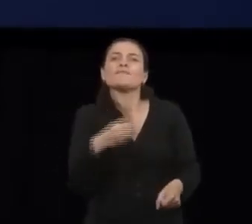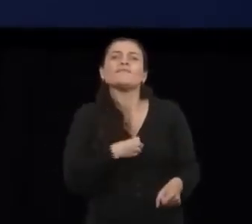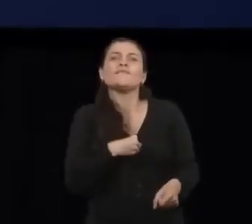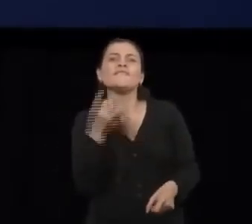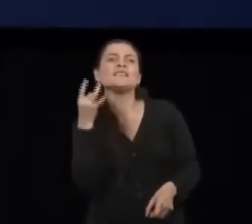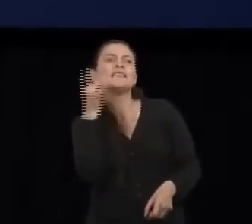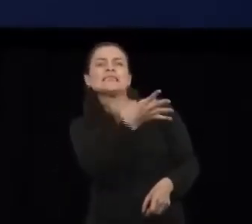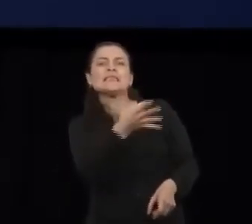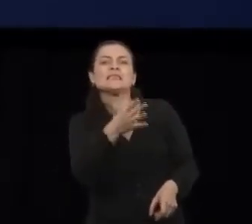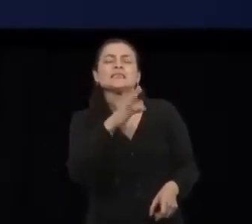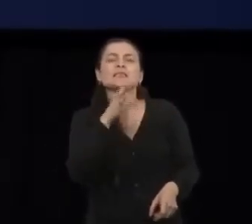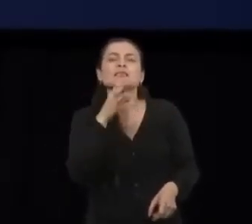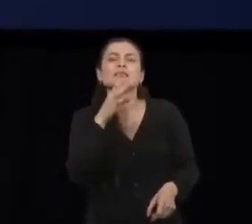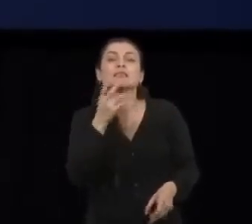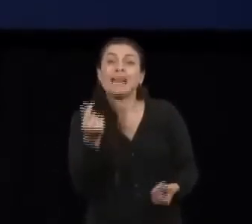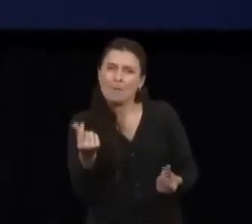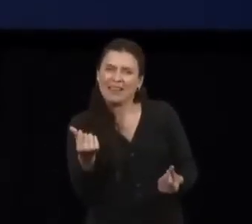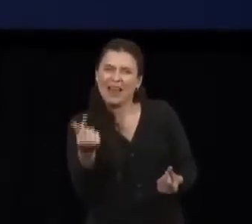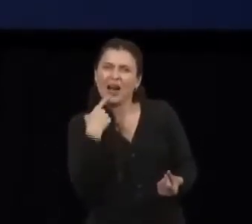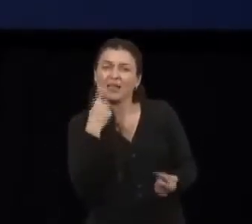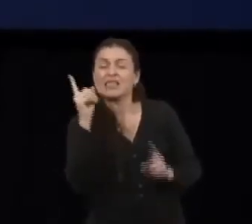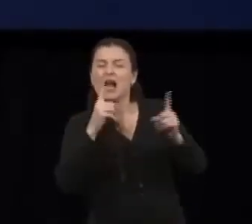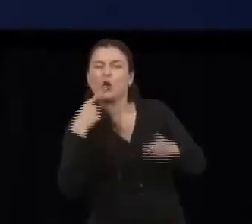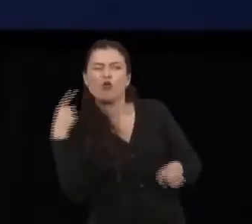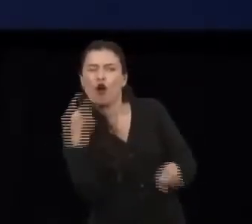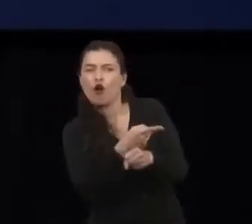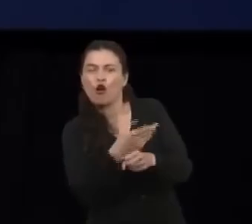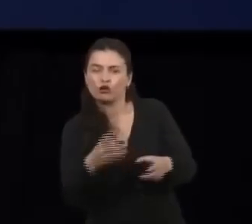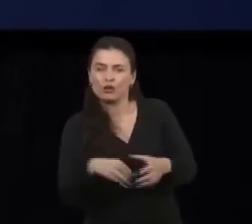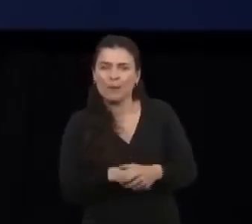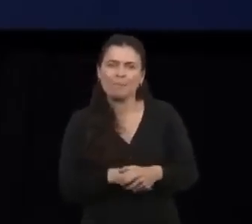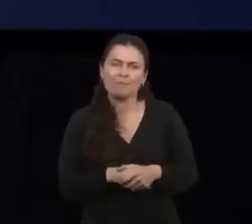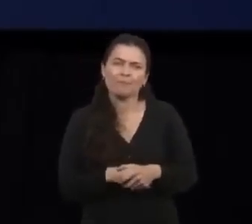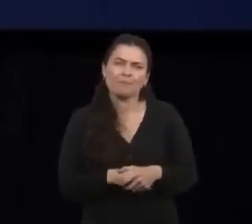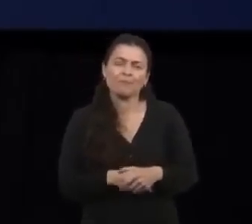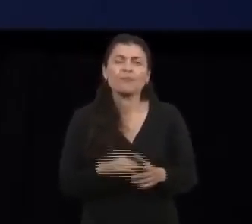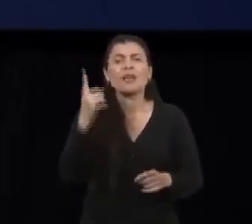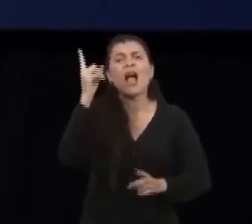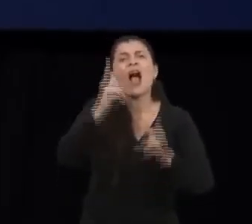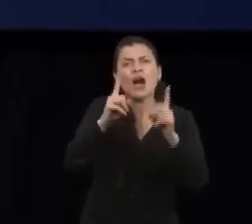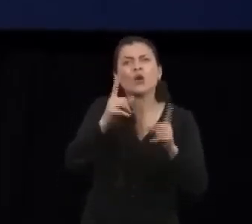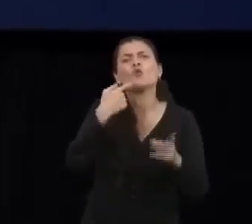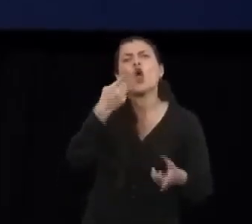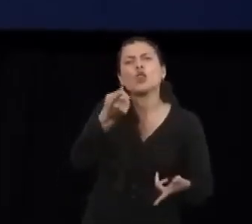those who openly come to say that they are going to break